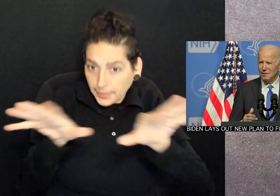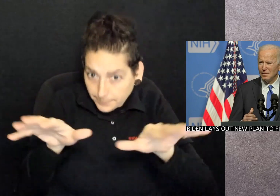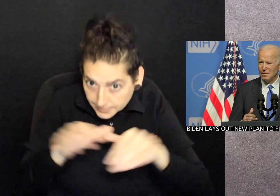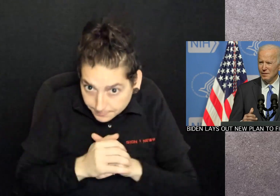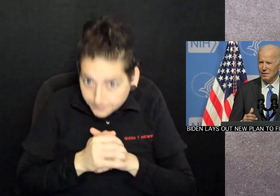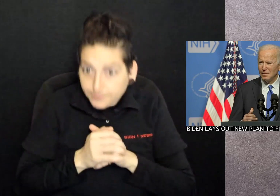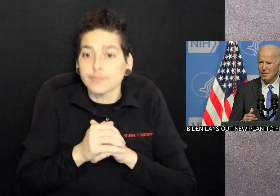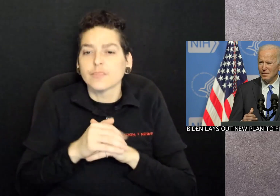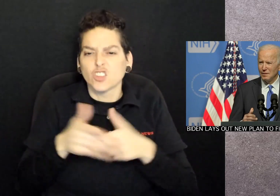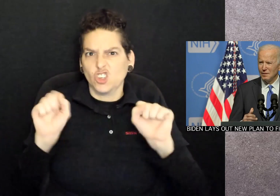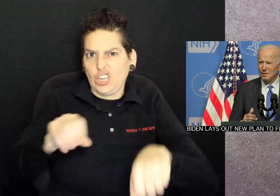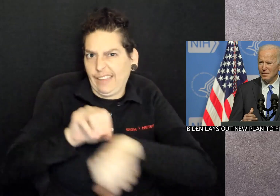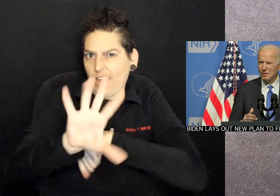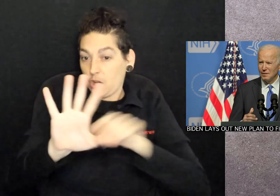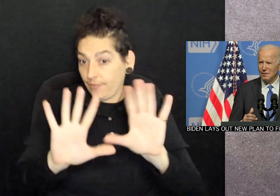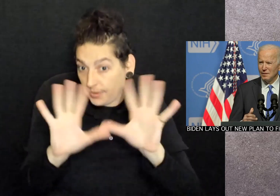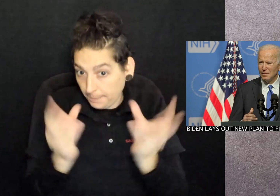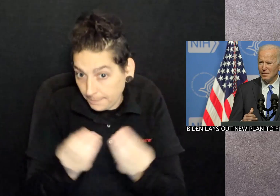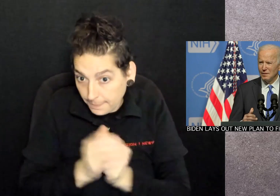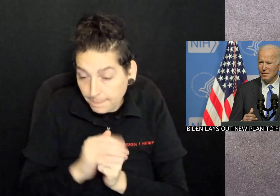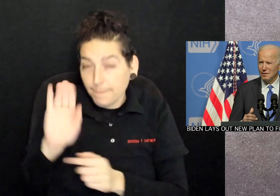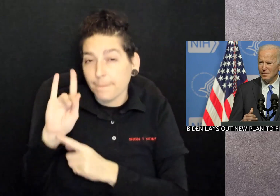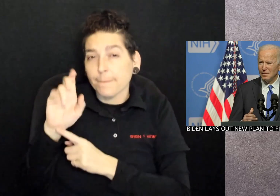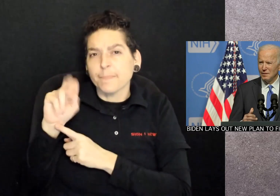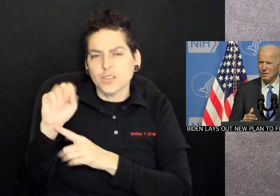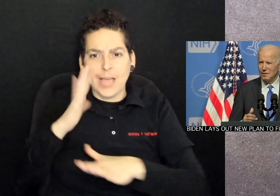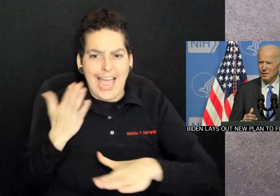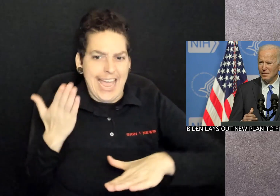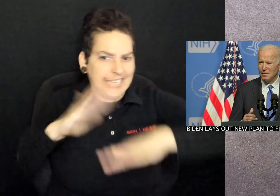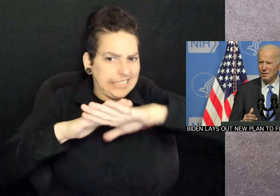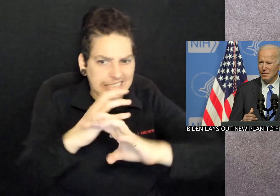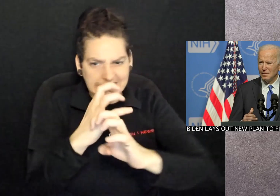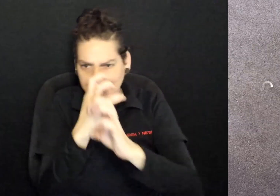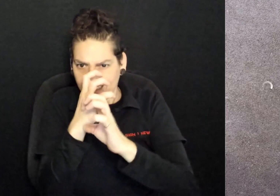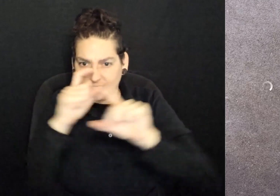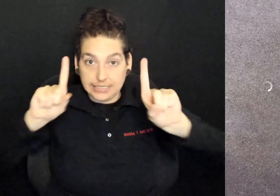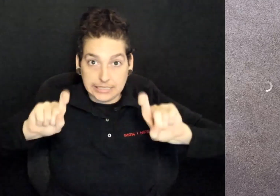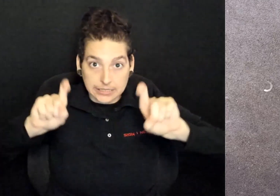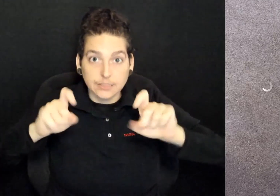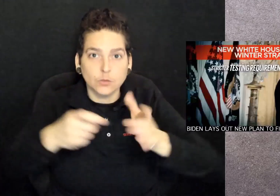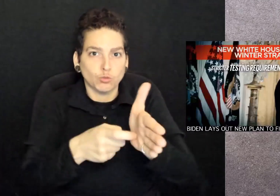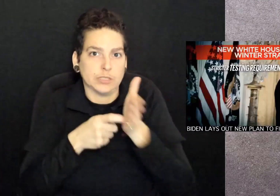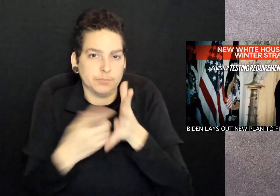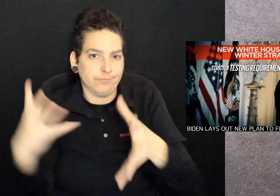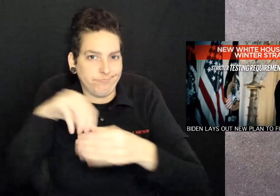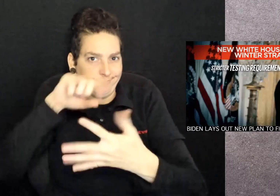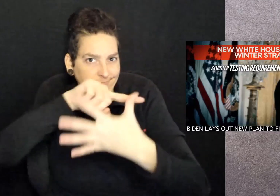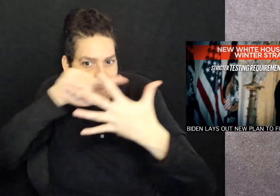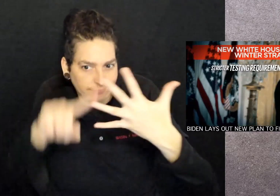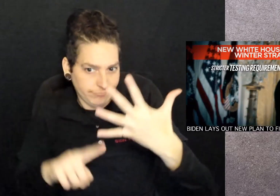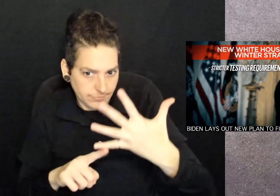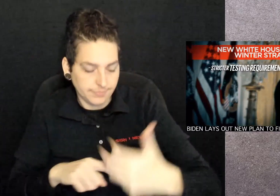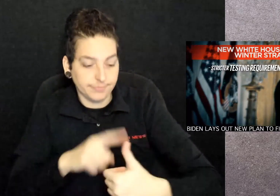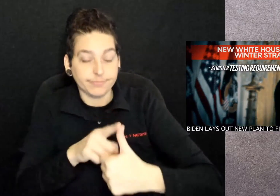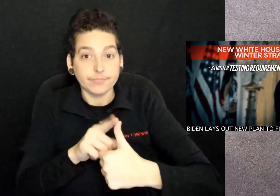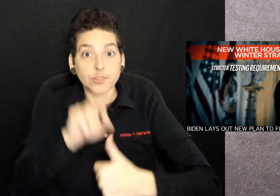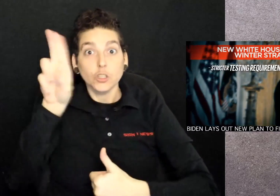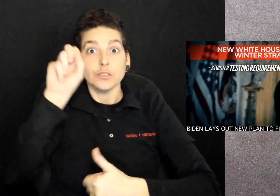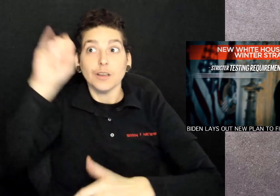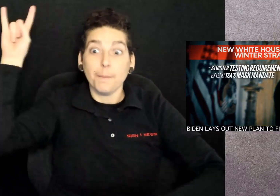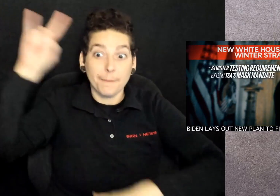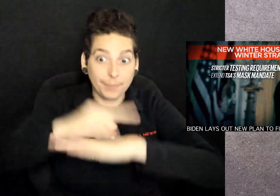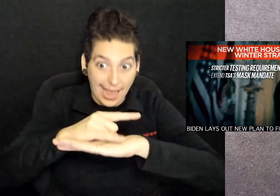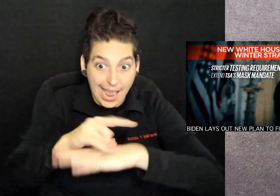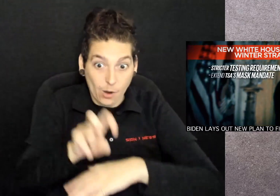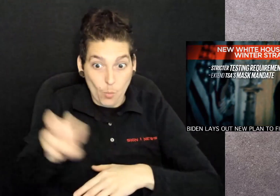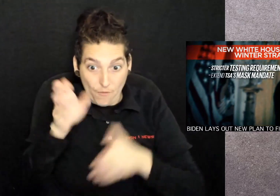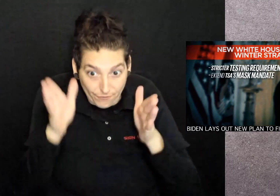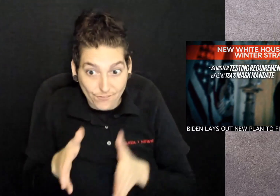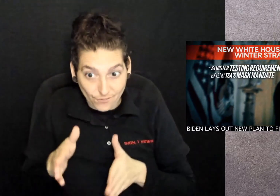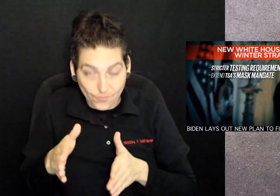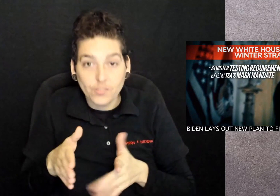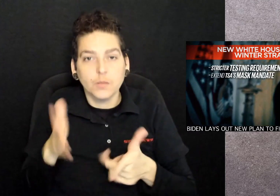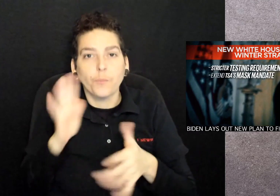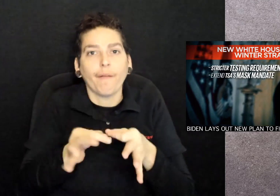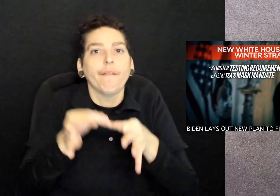new plan to curb the Covid 19 pandemic and how it could affect your family Biden will